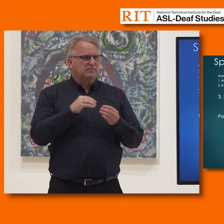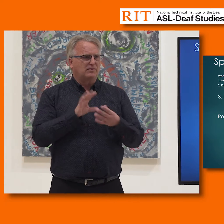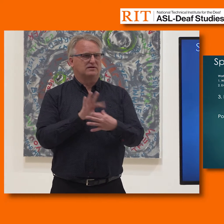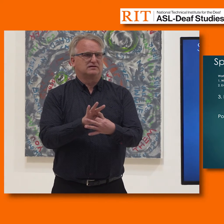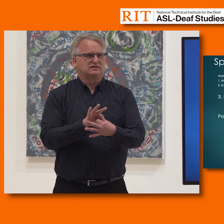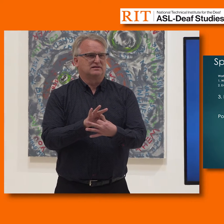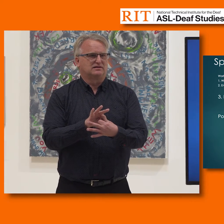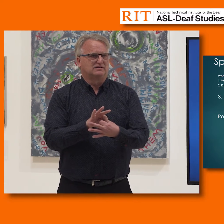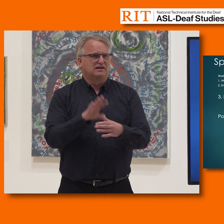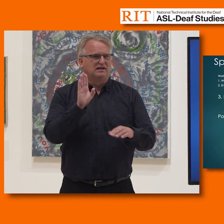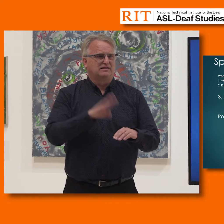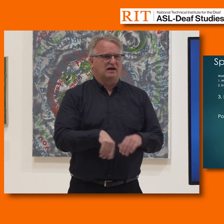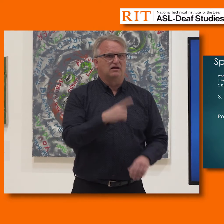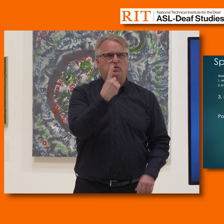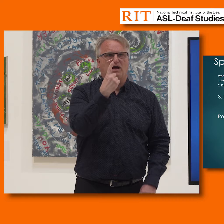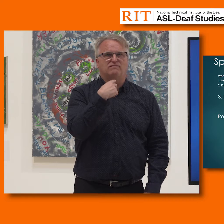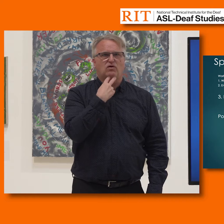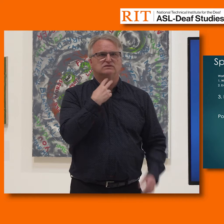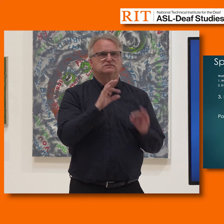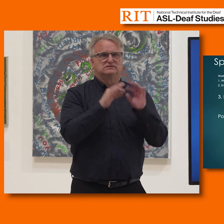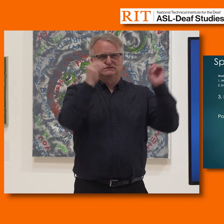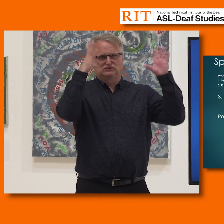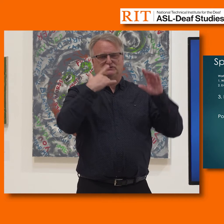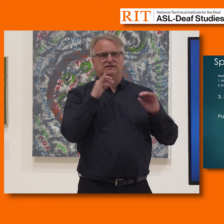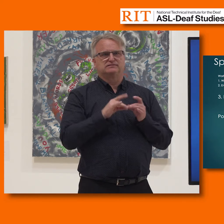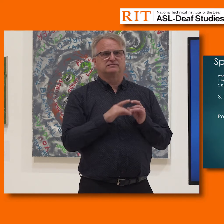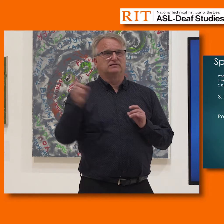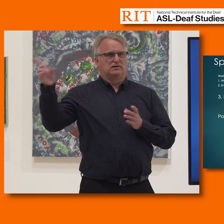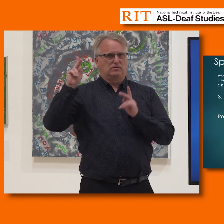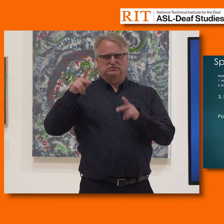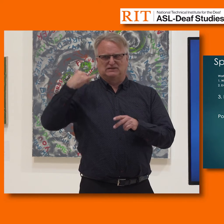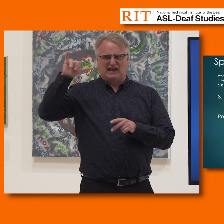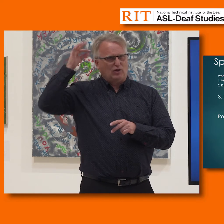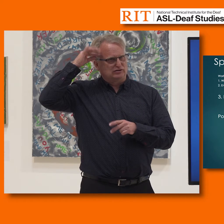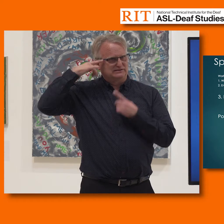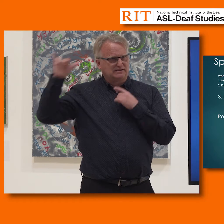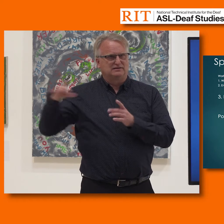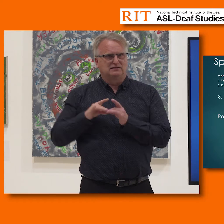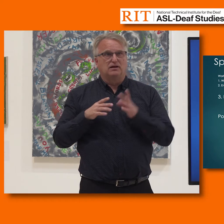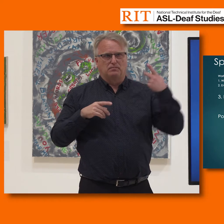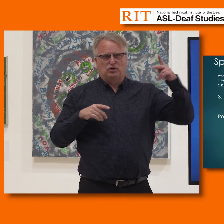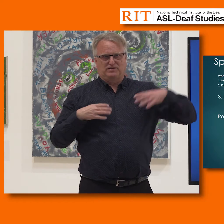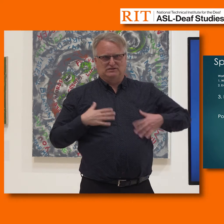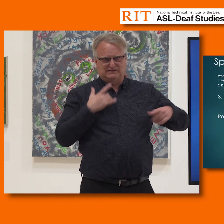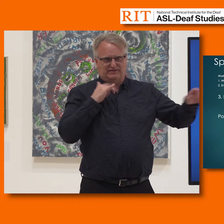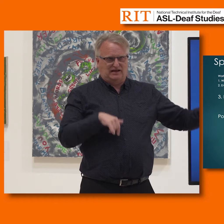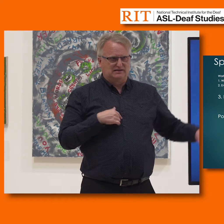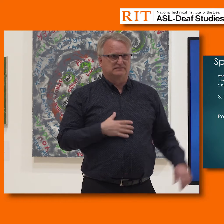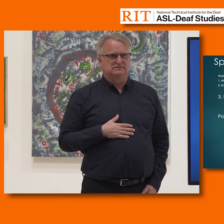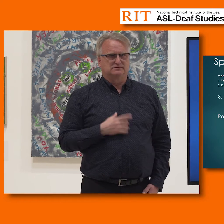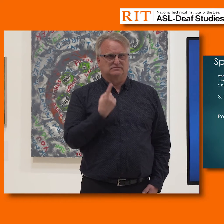interprets all of the other comments from the members, right? Instead of an interpreter saying, "Well, the person with the purple dress said this,